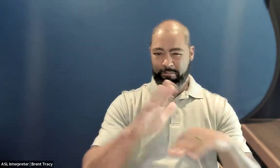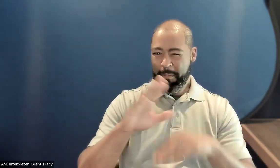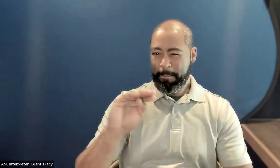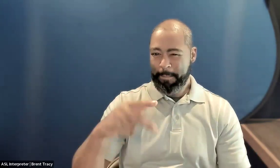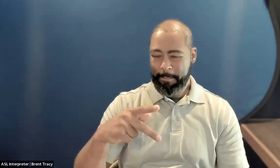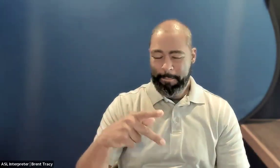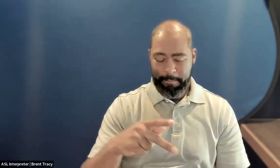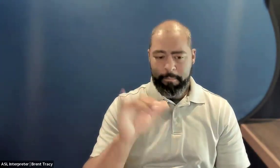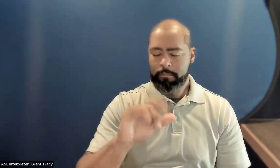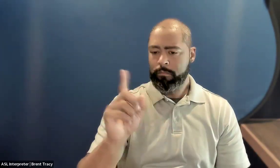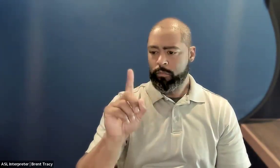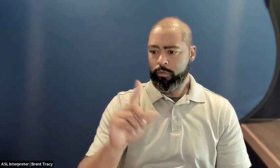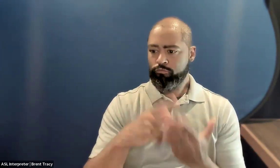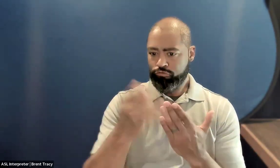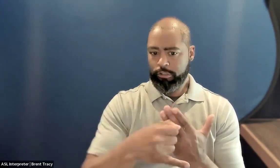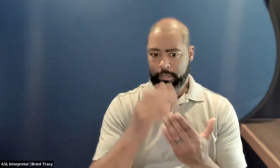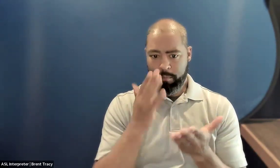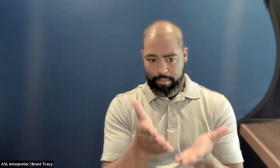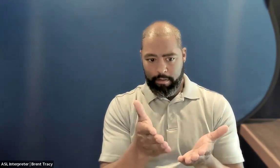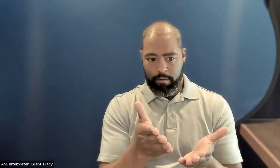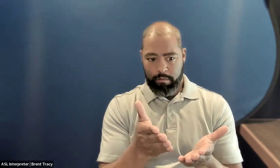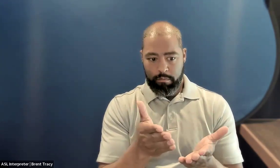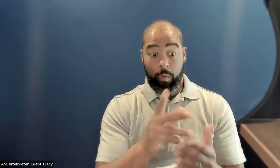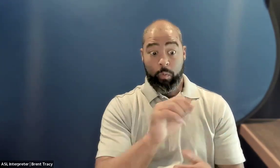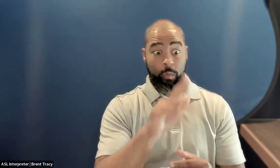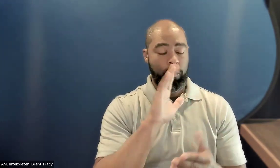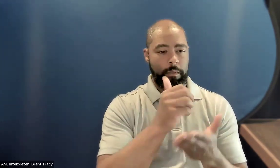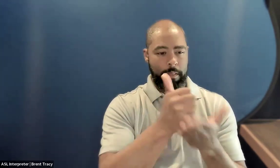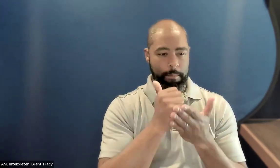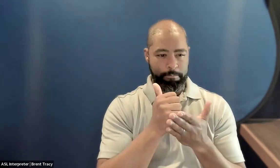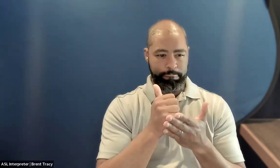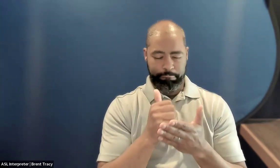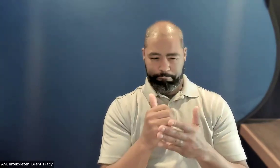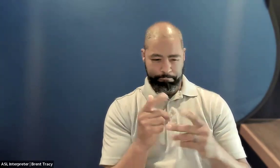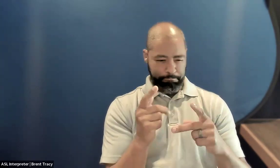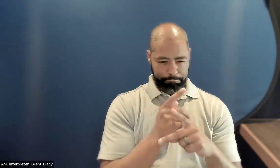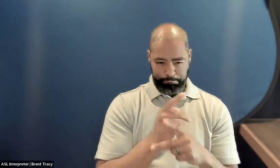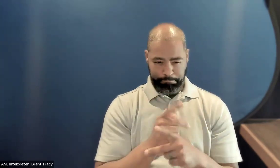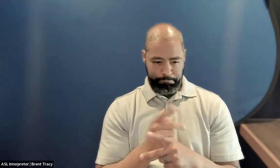Next slide After drawing the project site and saving that